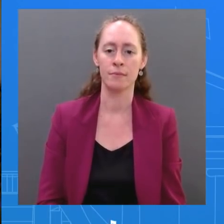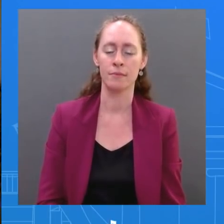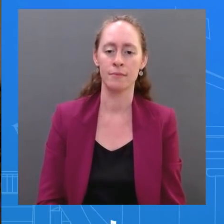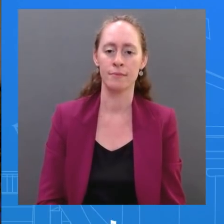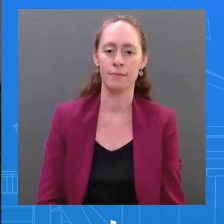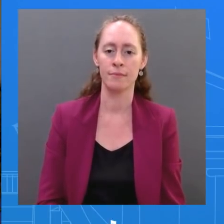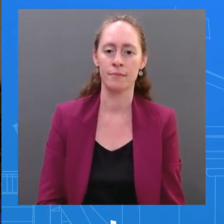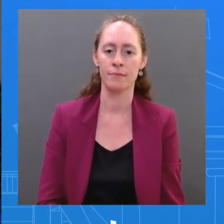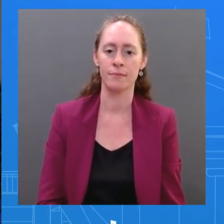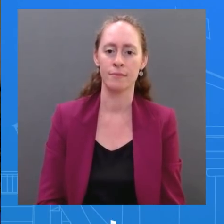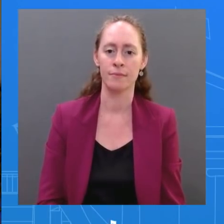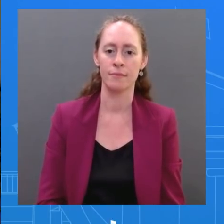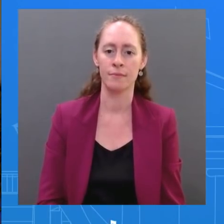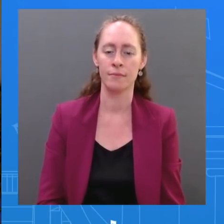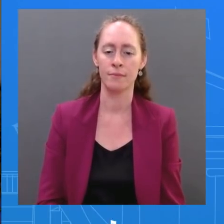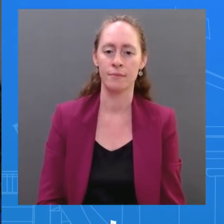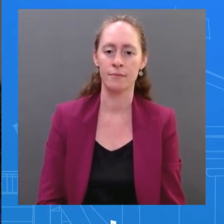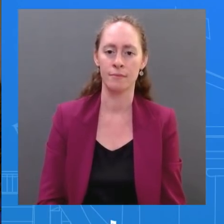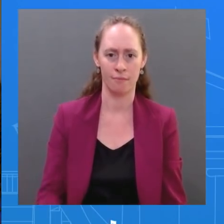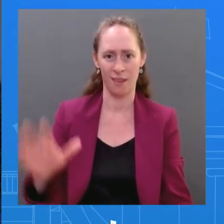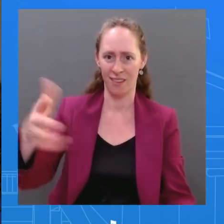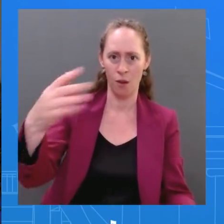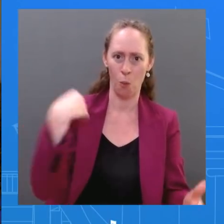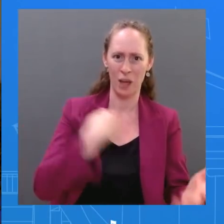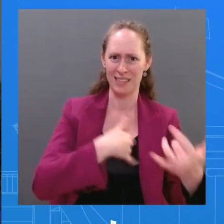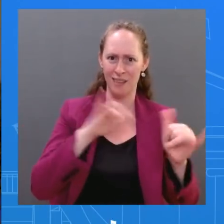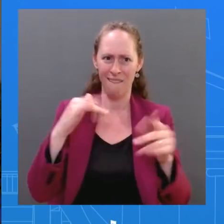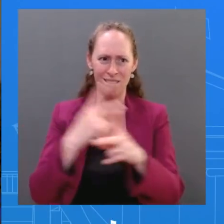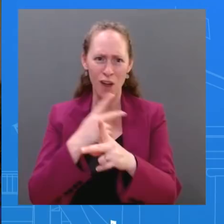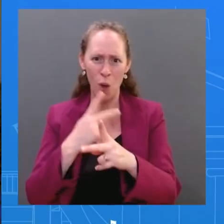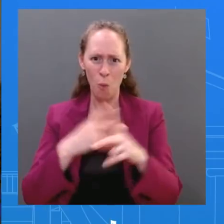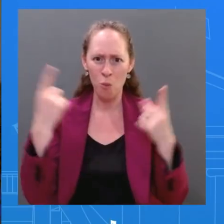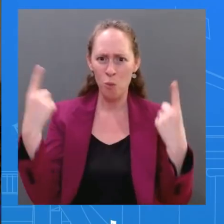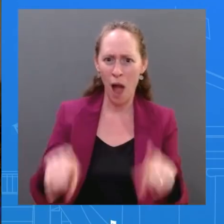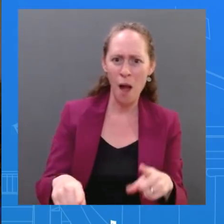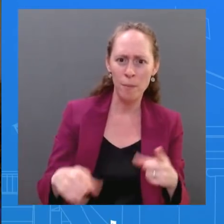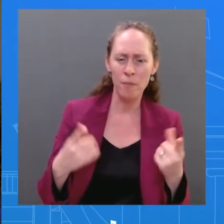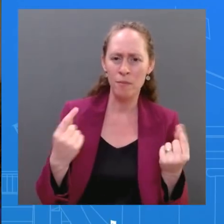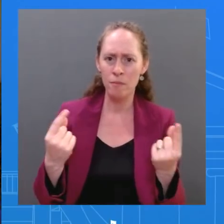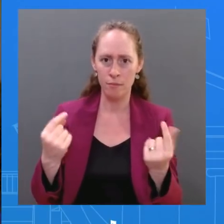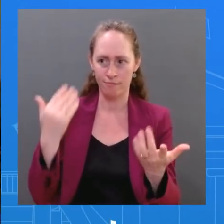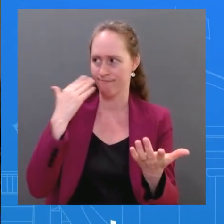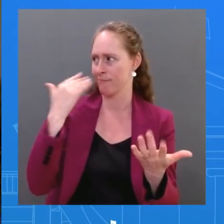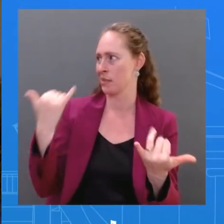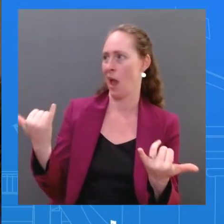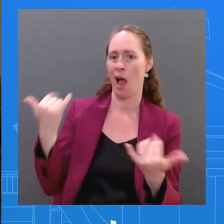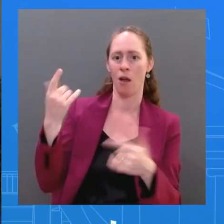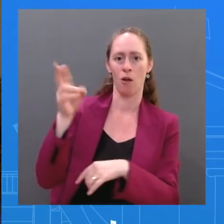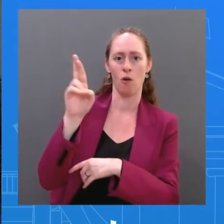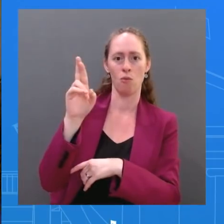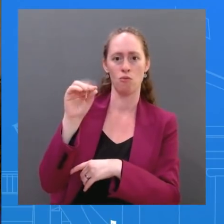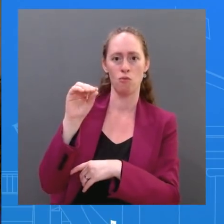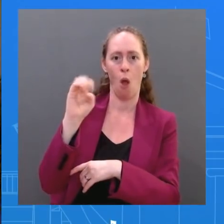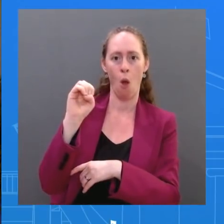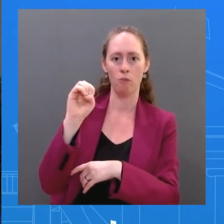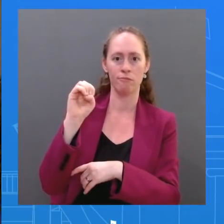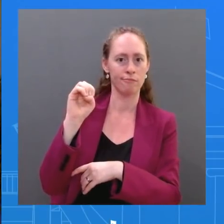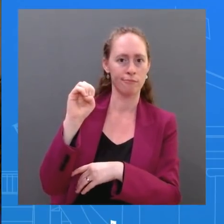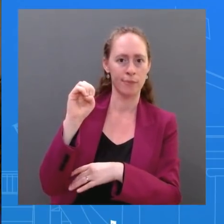Wade in the states, et cetera -- after the overturn of Roe v. Wade: In October, a case is supposed to be